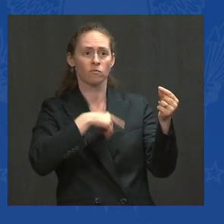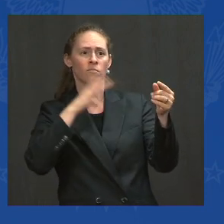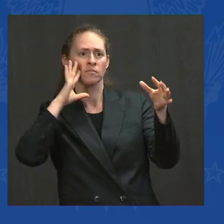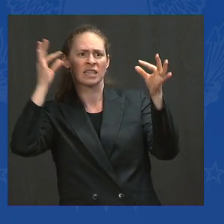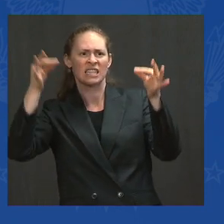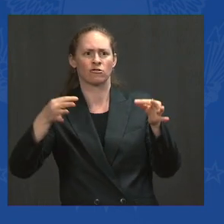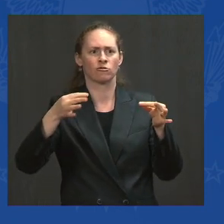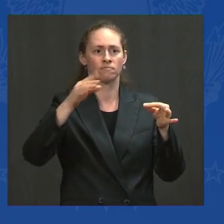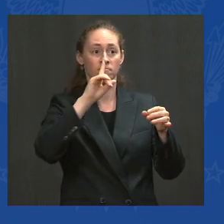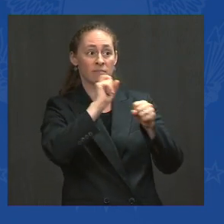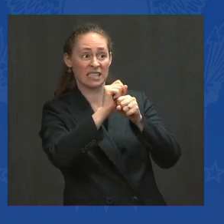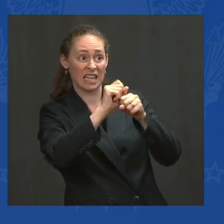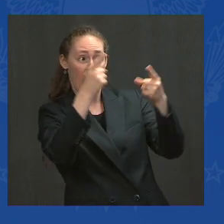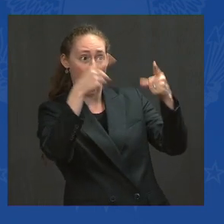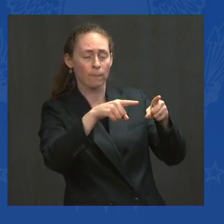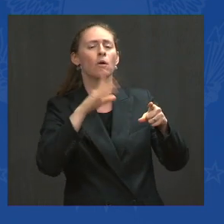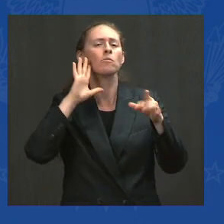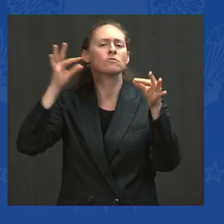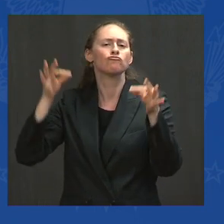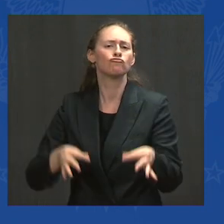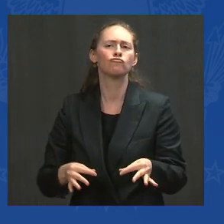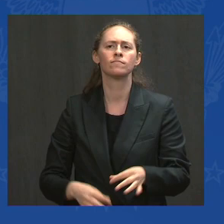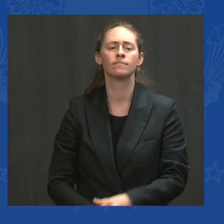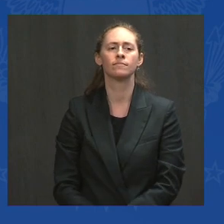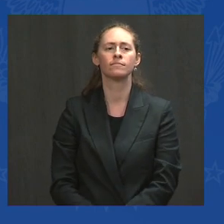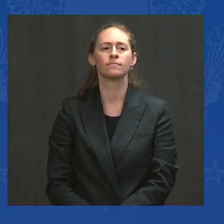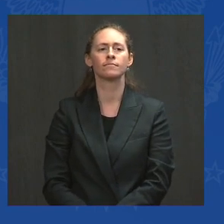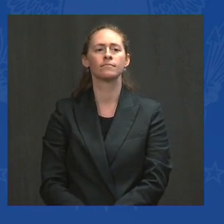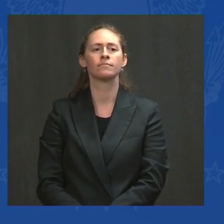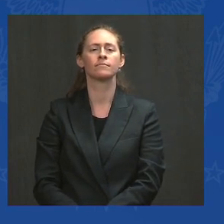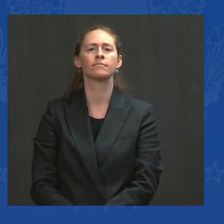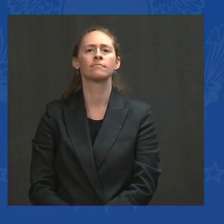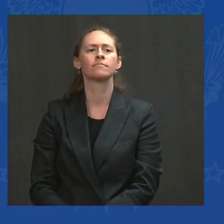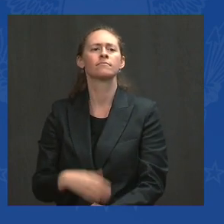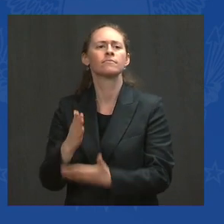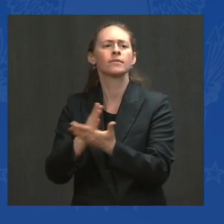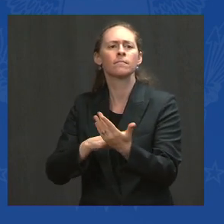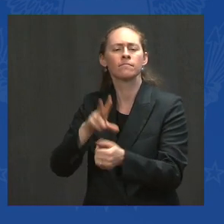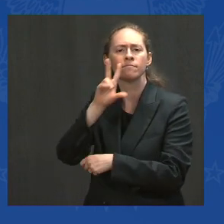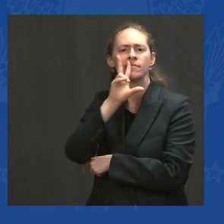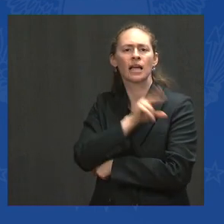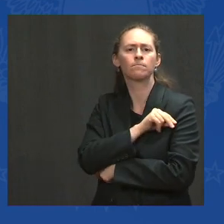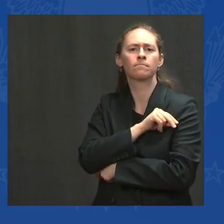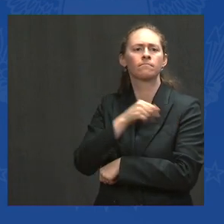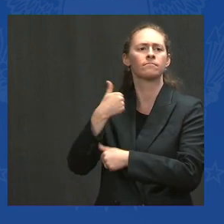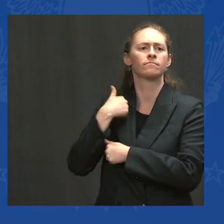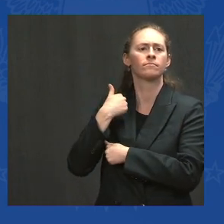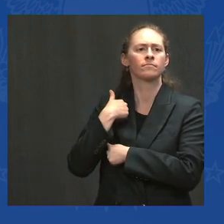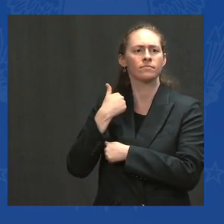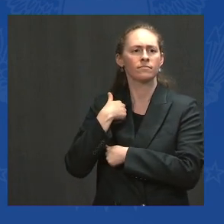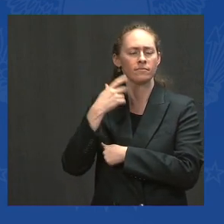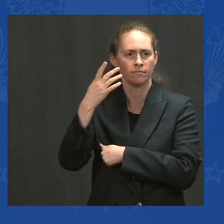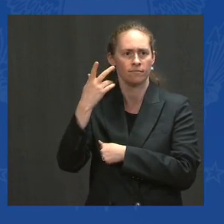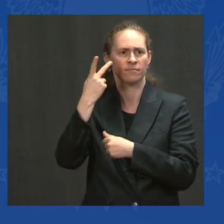The Press: Mr. President, some Vietnamese veterans see echoes of their experience in this withdrawal in Afghanistan.